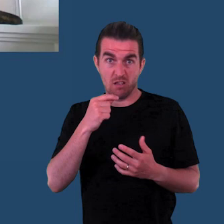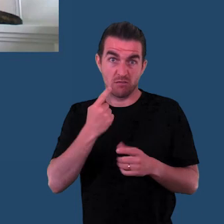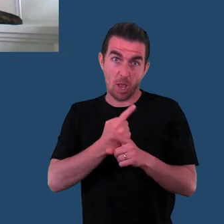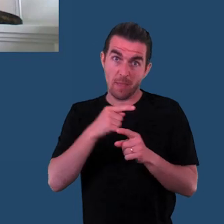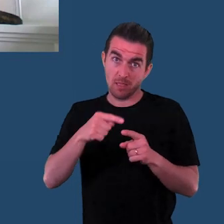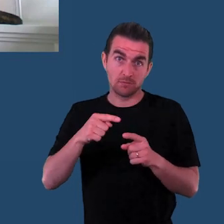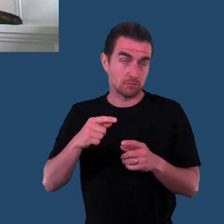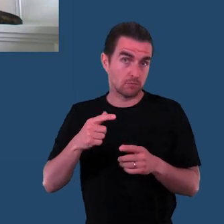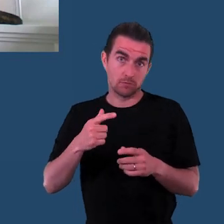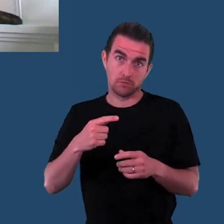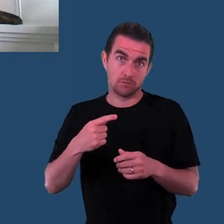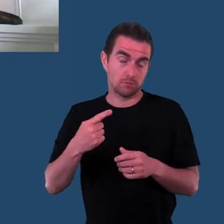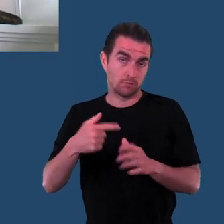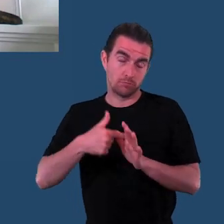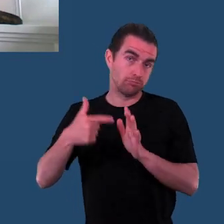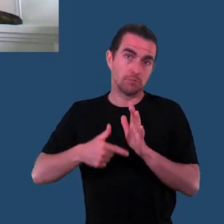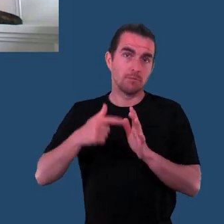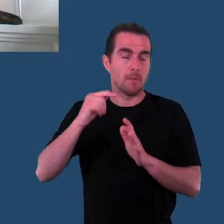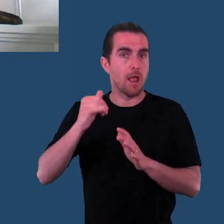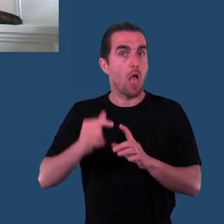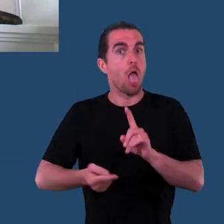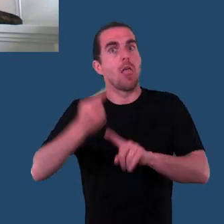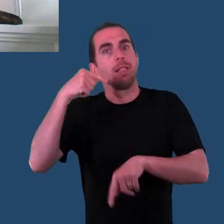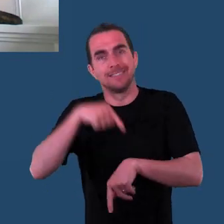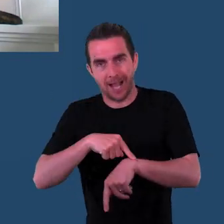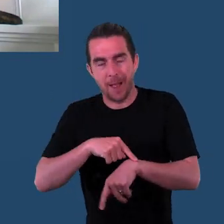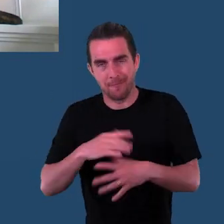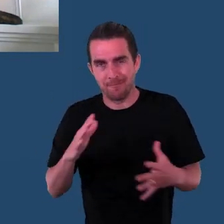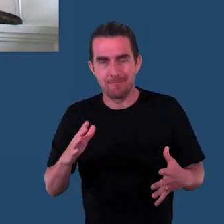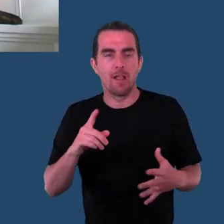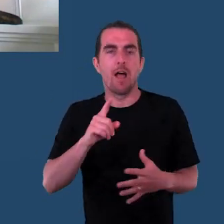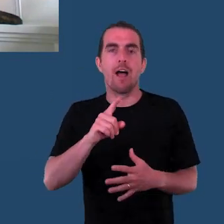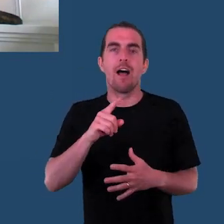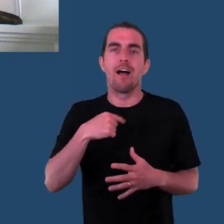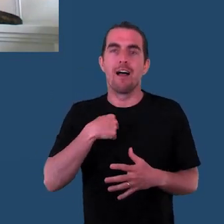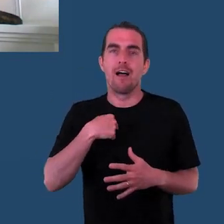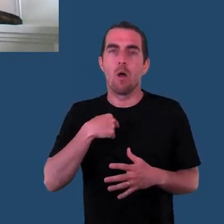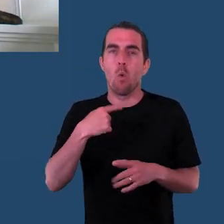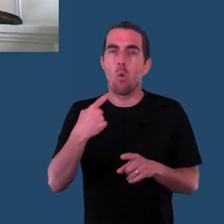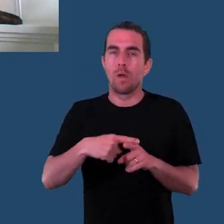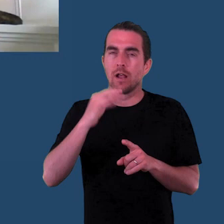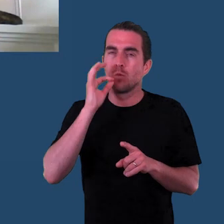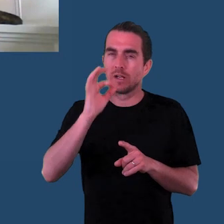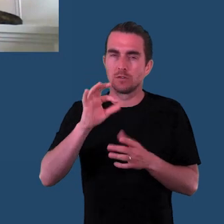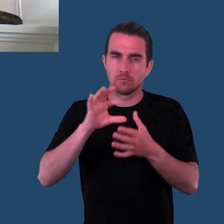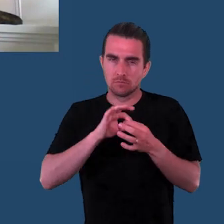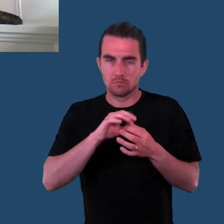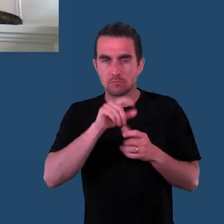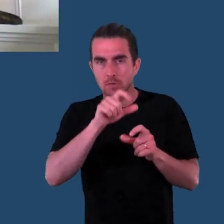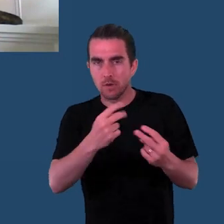but that's for another time, I think. (both laugh) And just one quick question from one of our viewers in Sri Lanka.